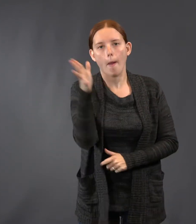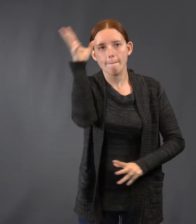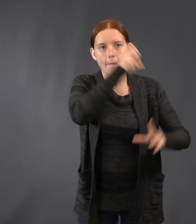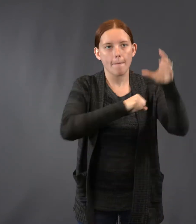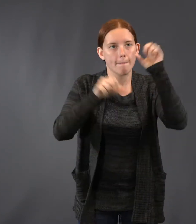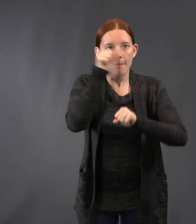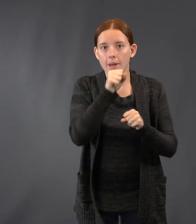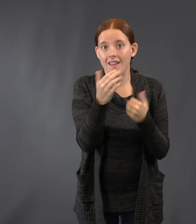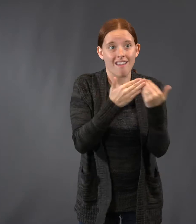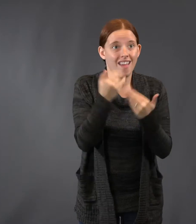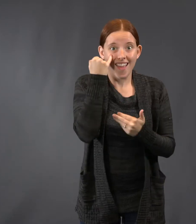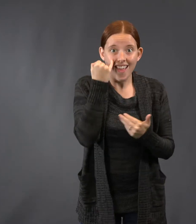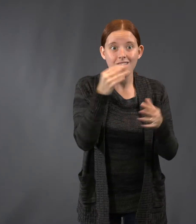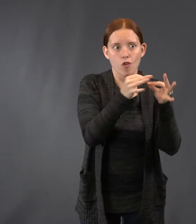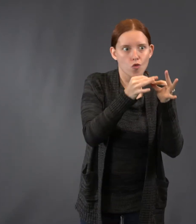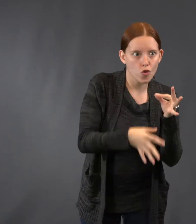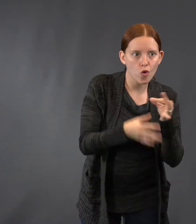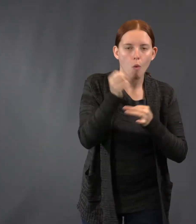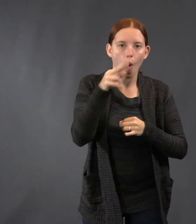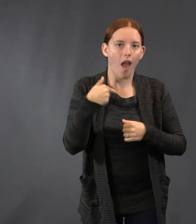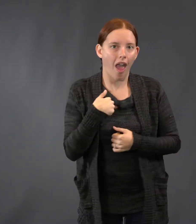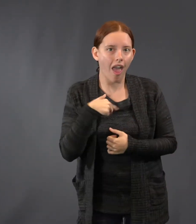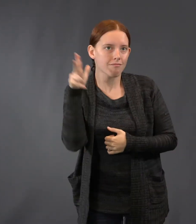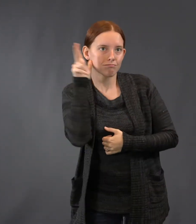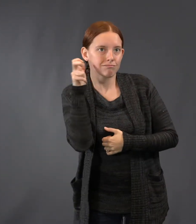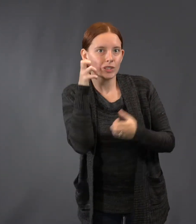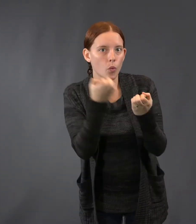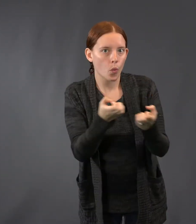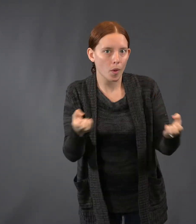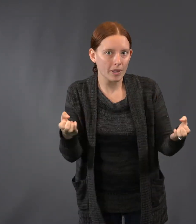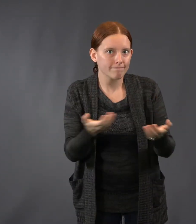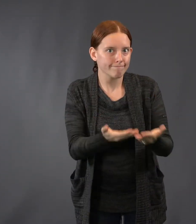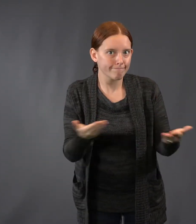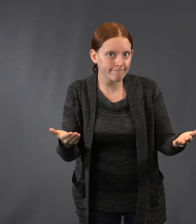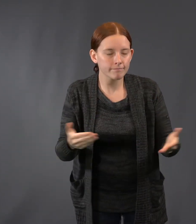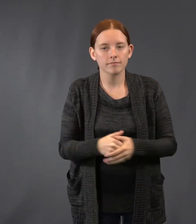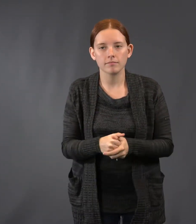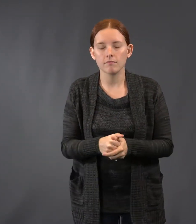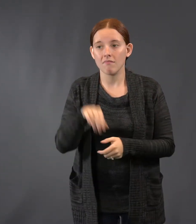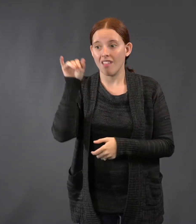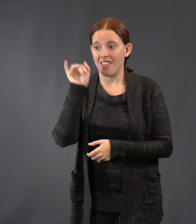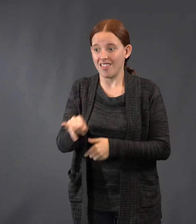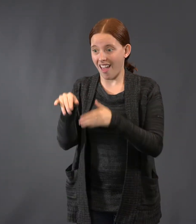missing out even with an interpreter and/or hearing equipment.